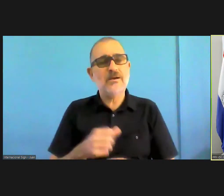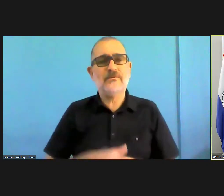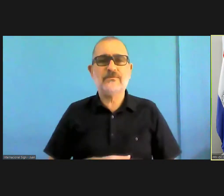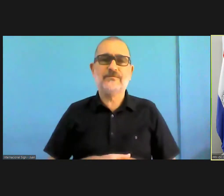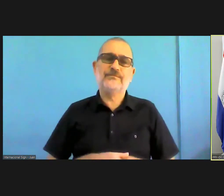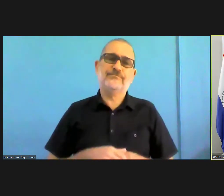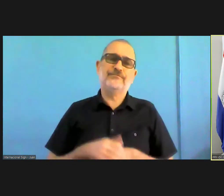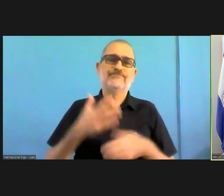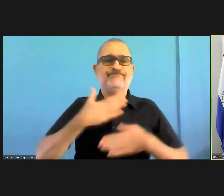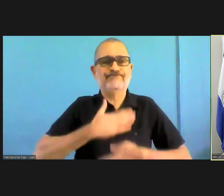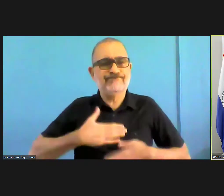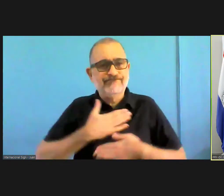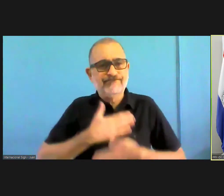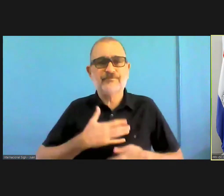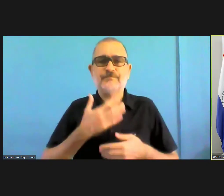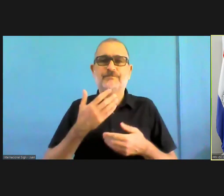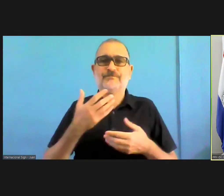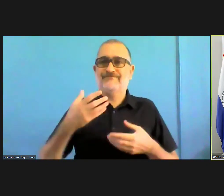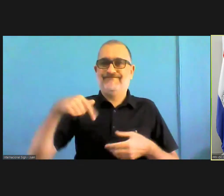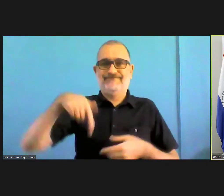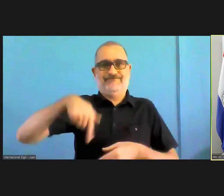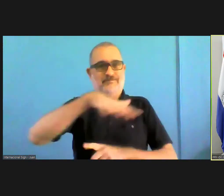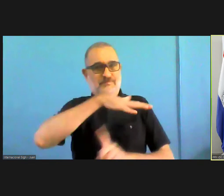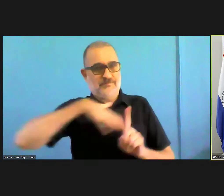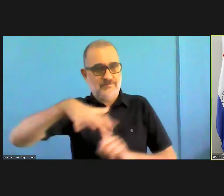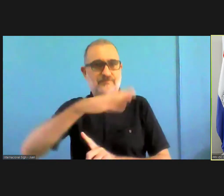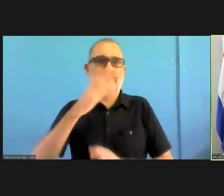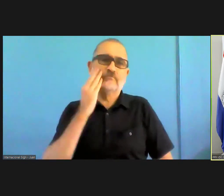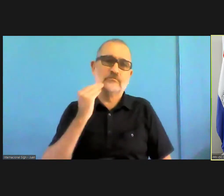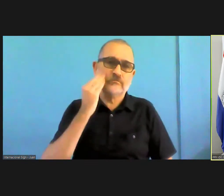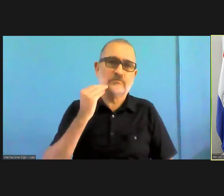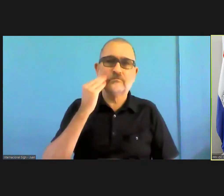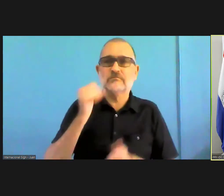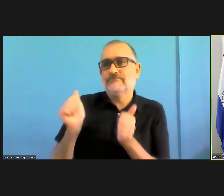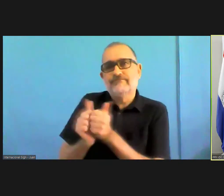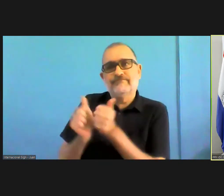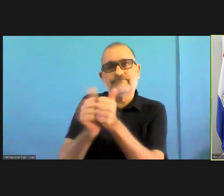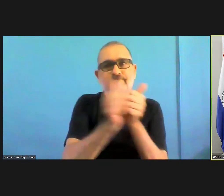I would like to introduce Dr. Sequera, director general